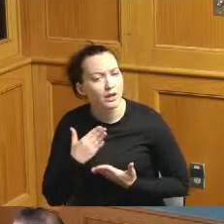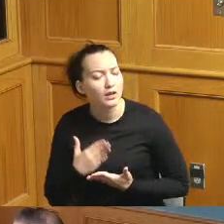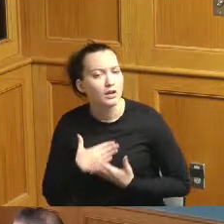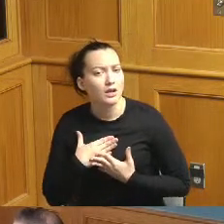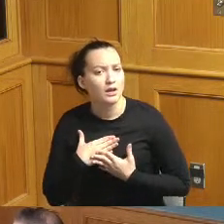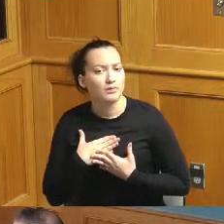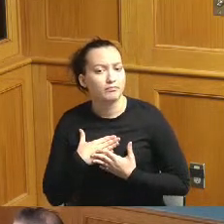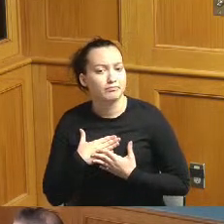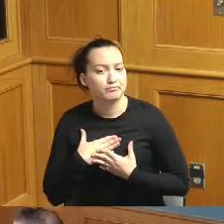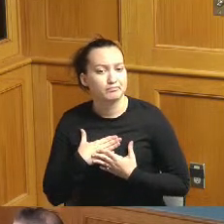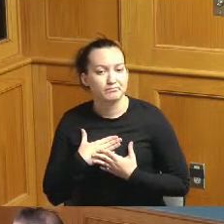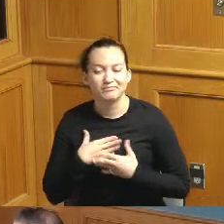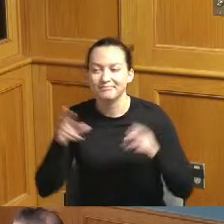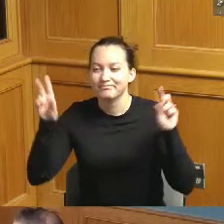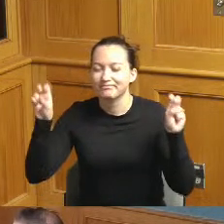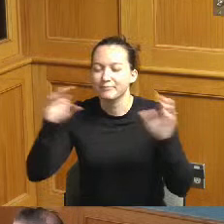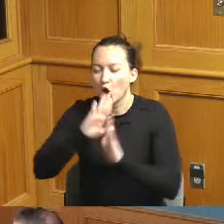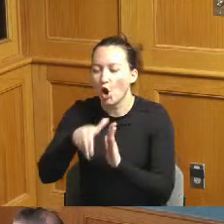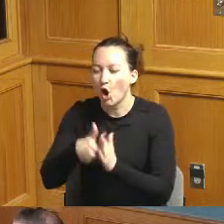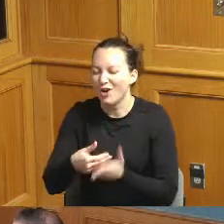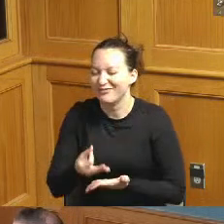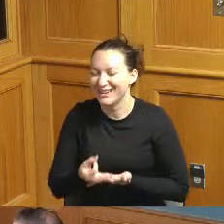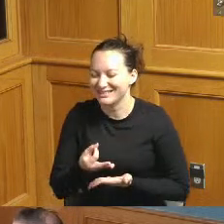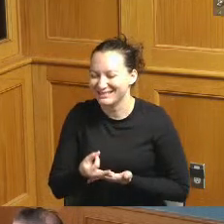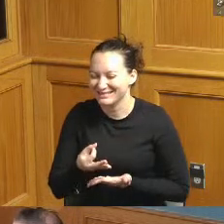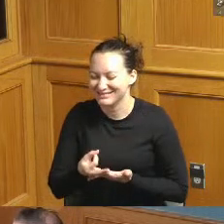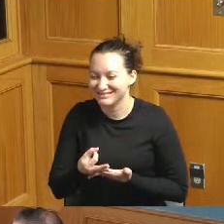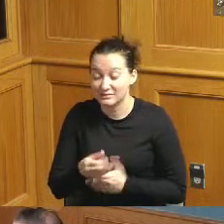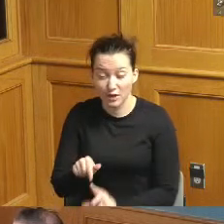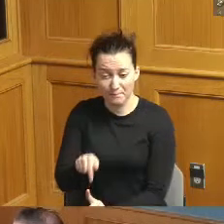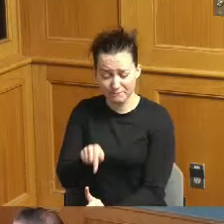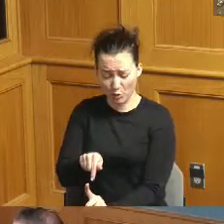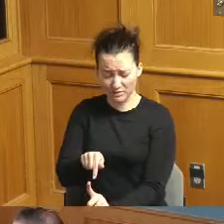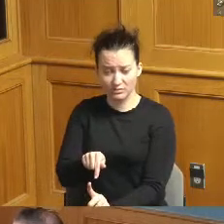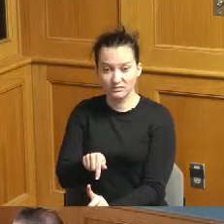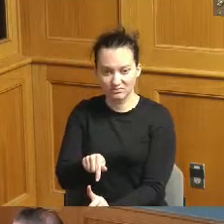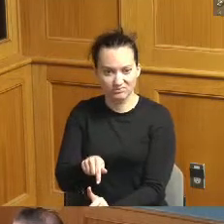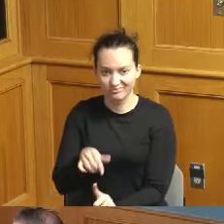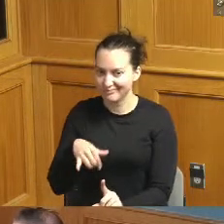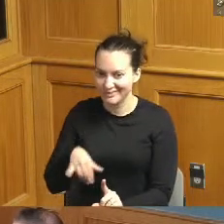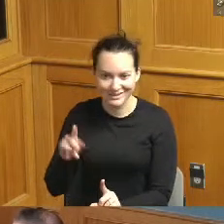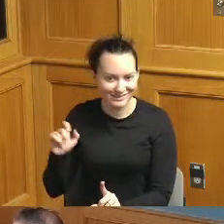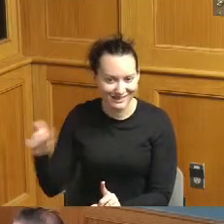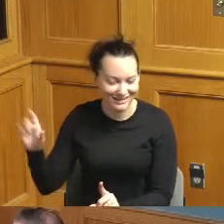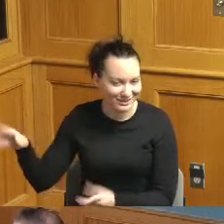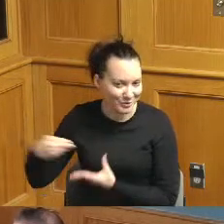doing it as all funds because at the end of the day it's still taxpayer money is whether you paid